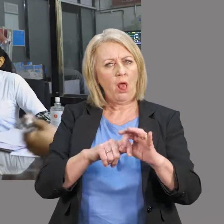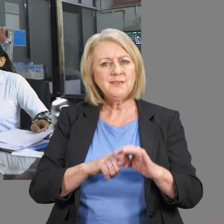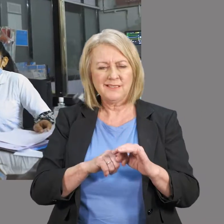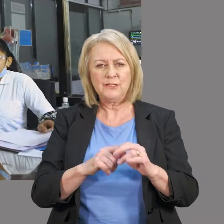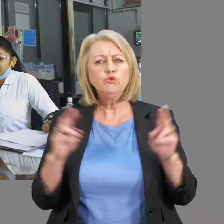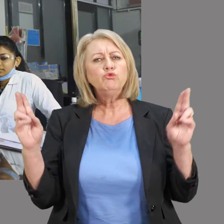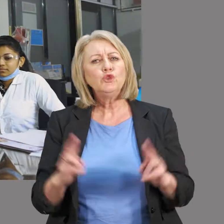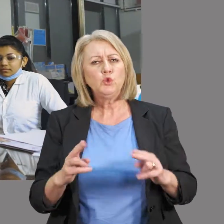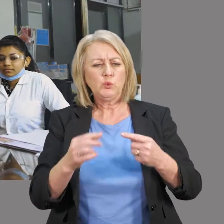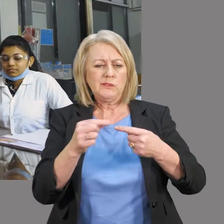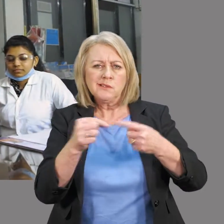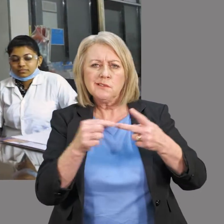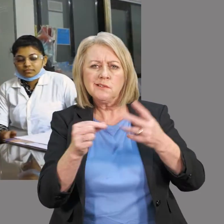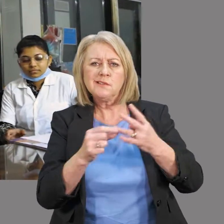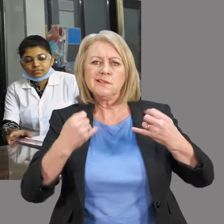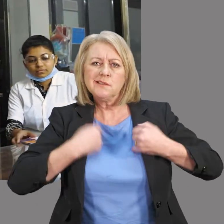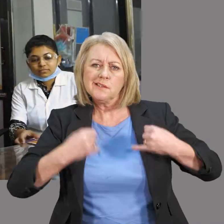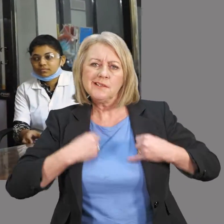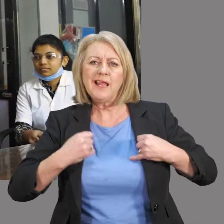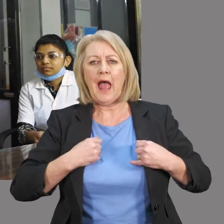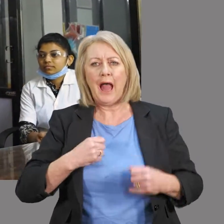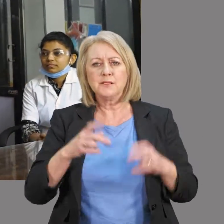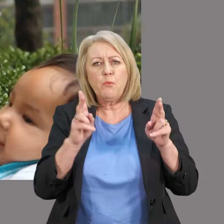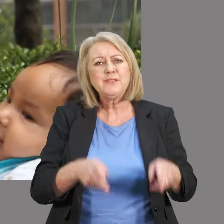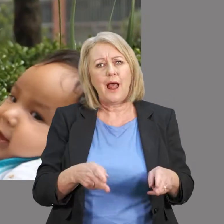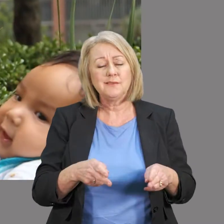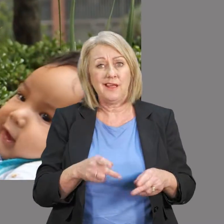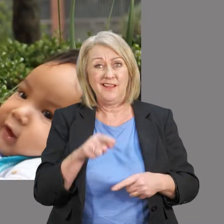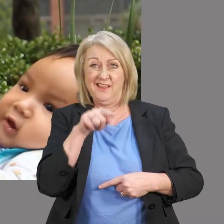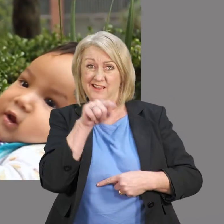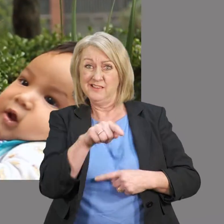morbidity and mortality have been critical goals for the maternal health community